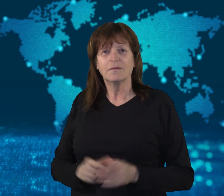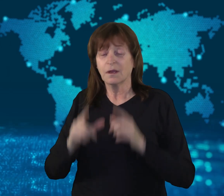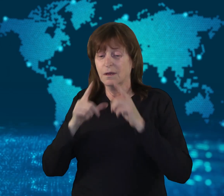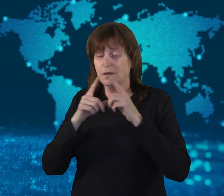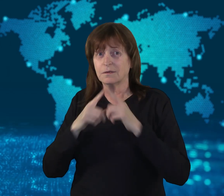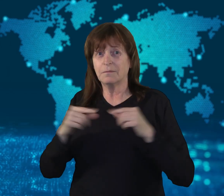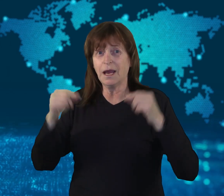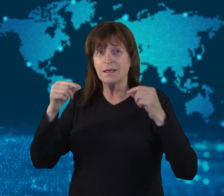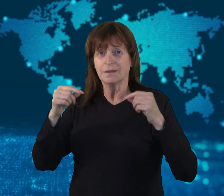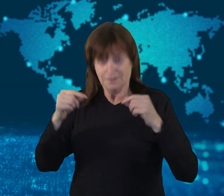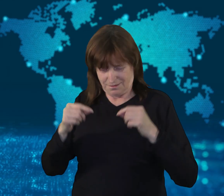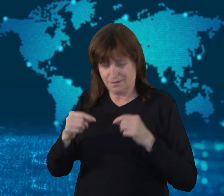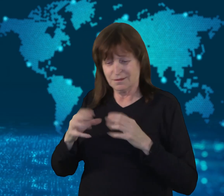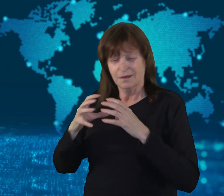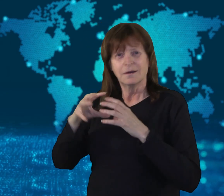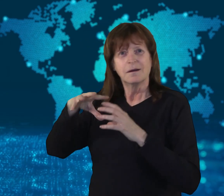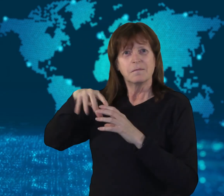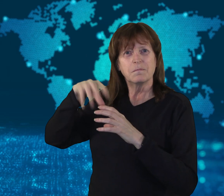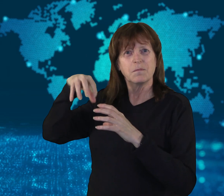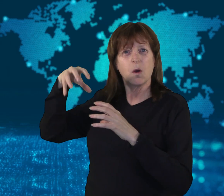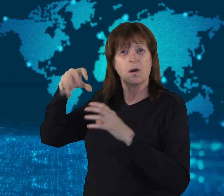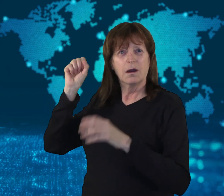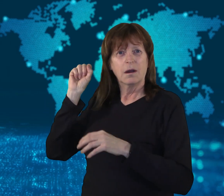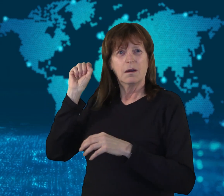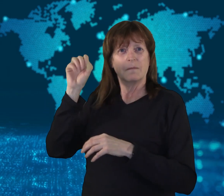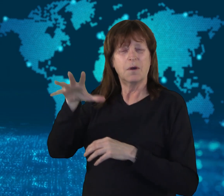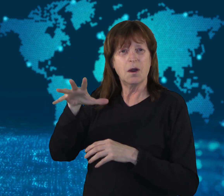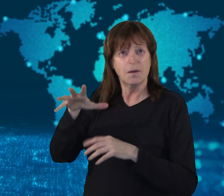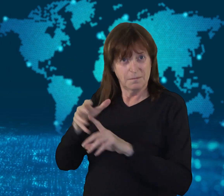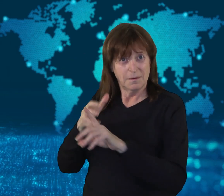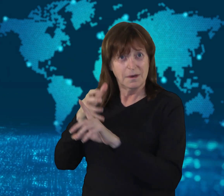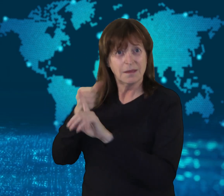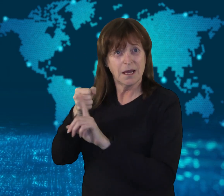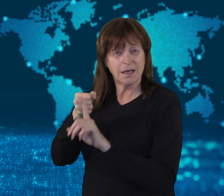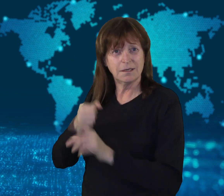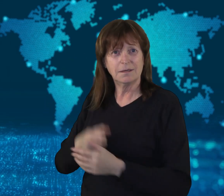Smoke bomb attack